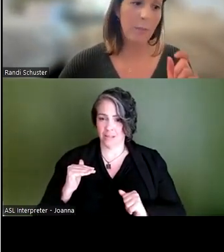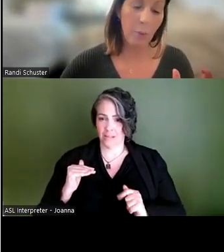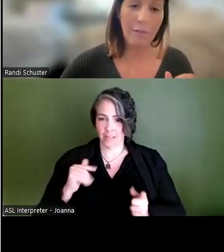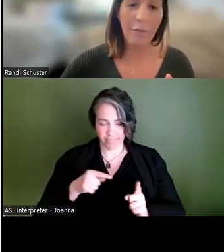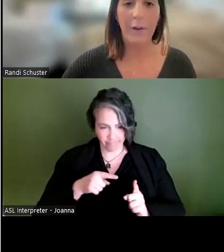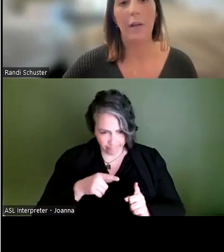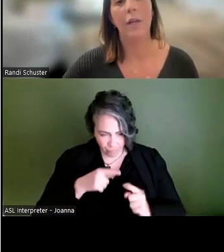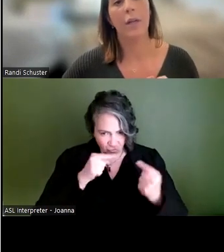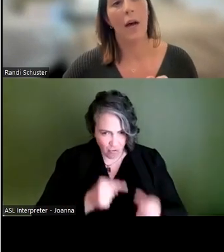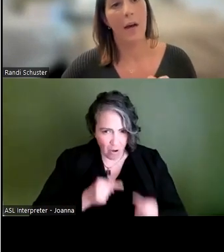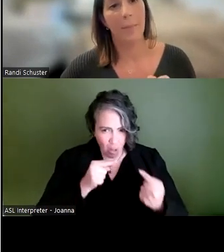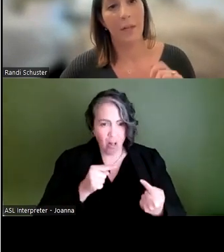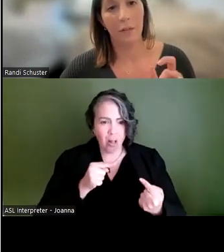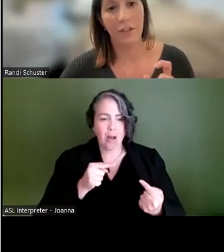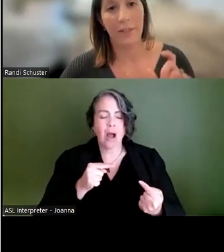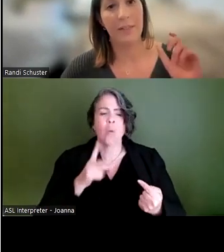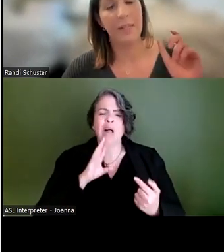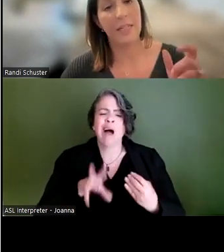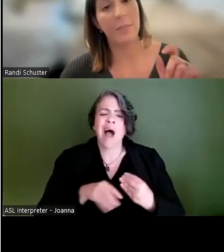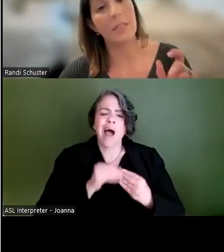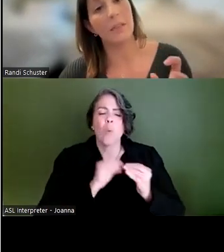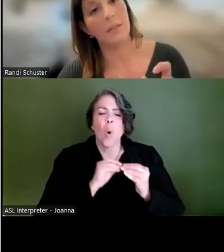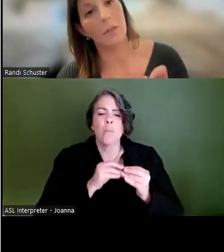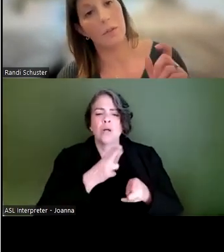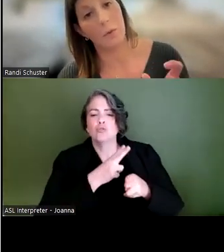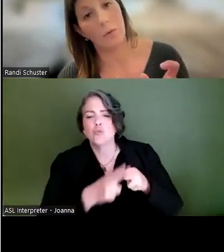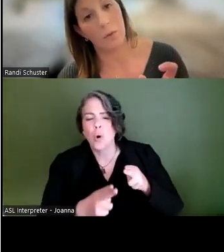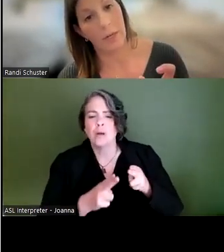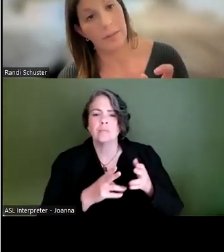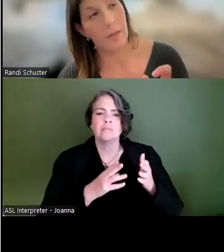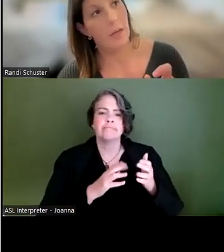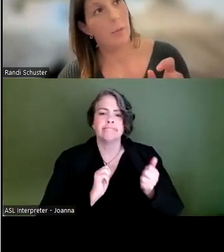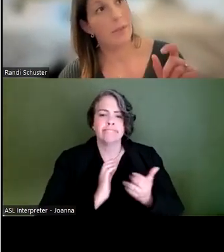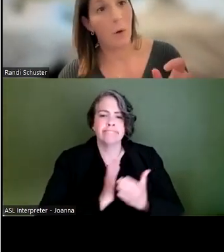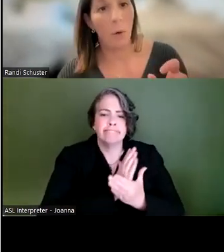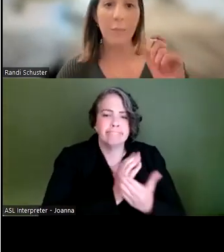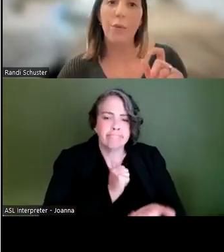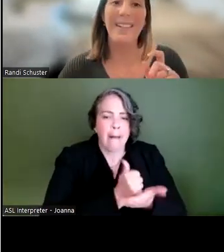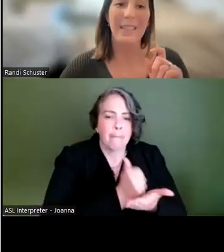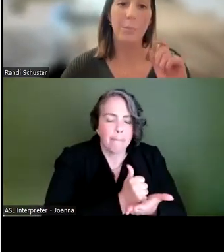briefer interventions tend to be delivered to students with the goal of preventing